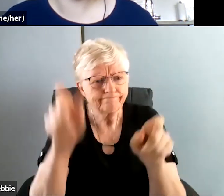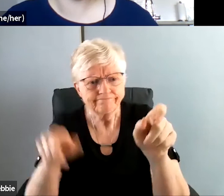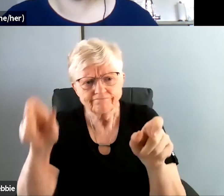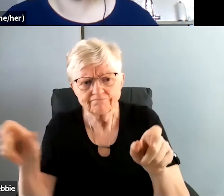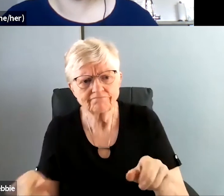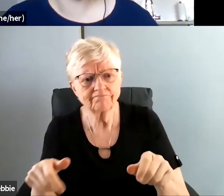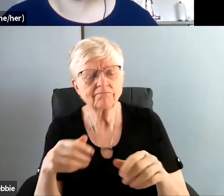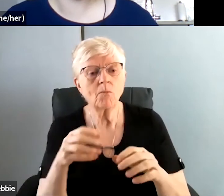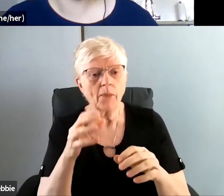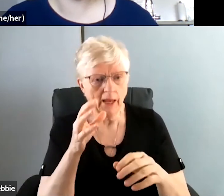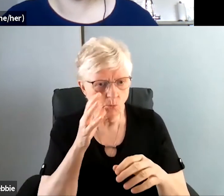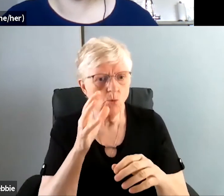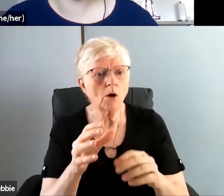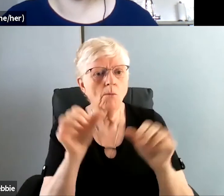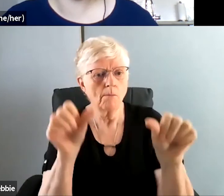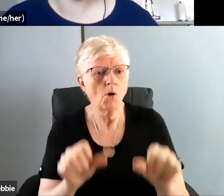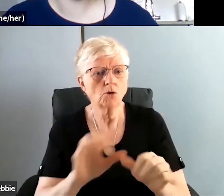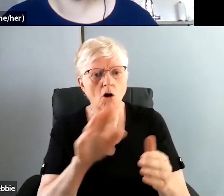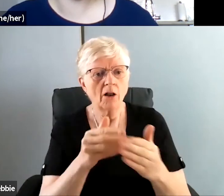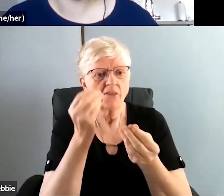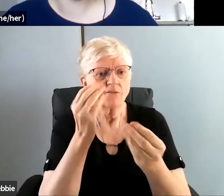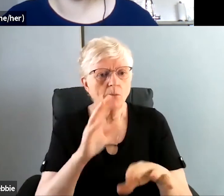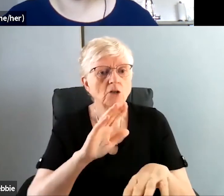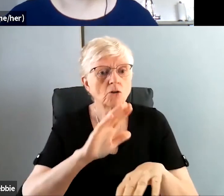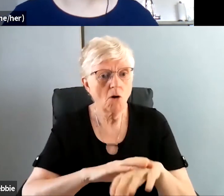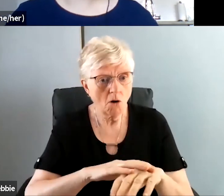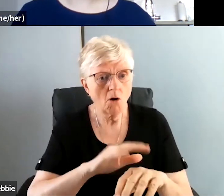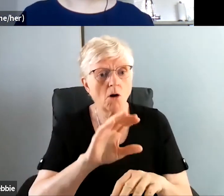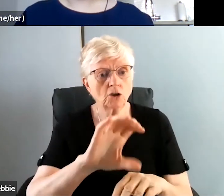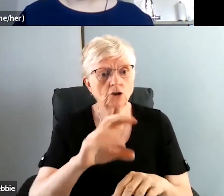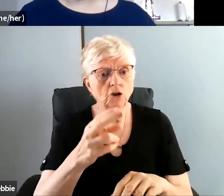REPORT WHICH